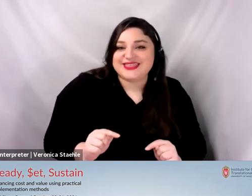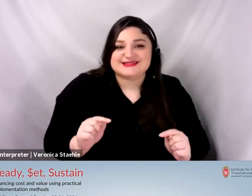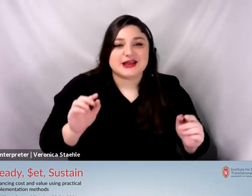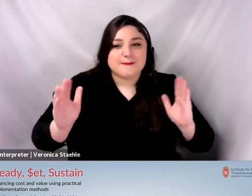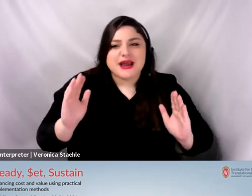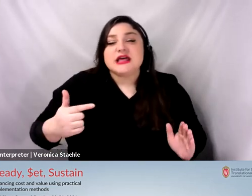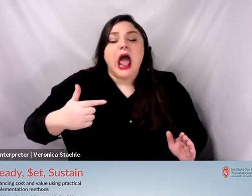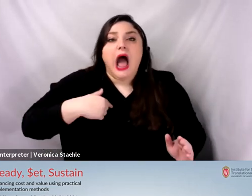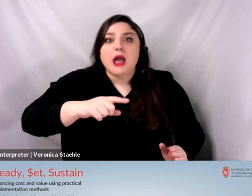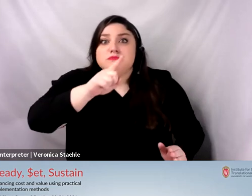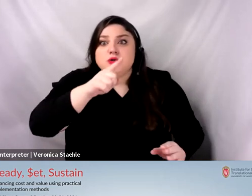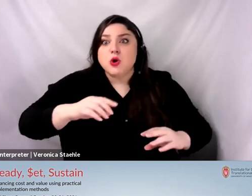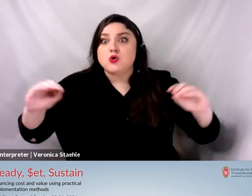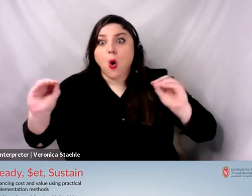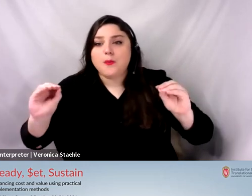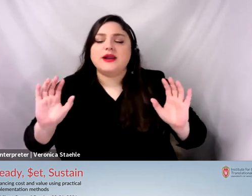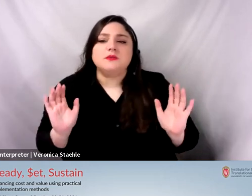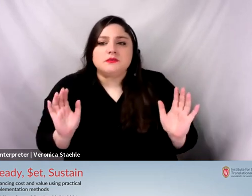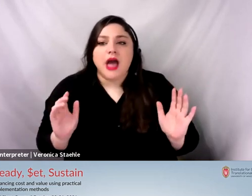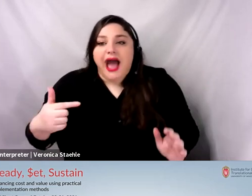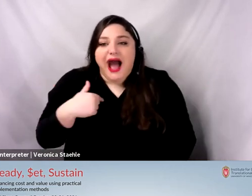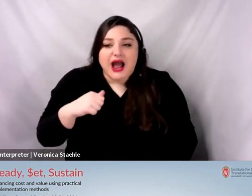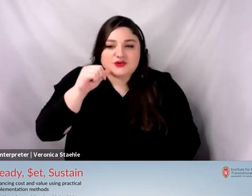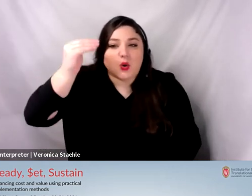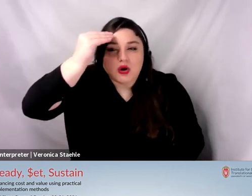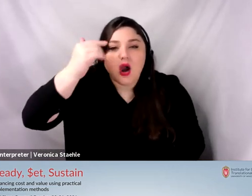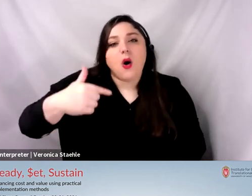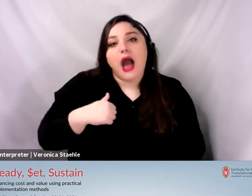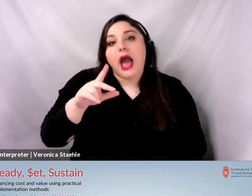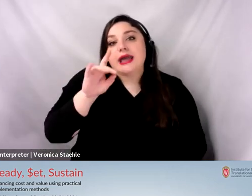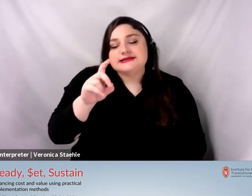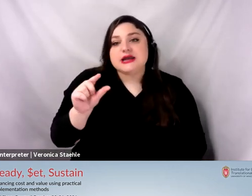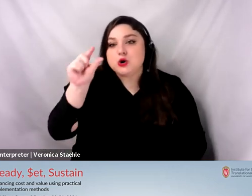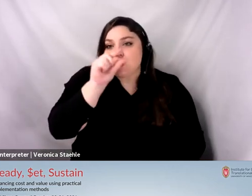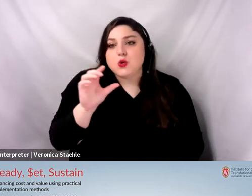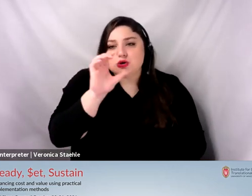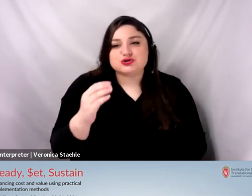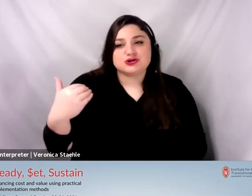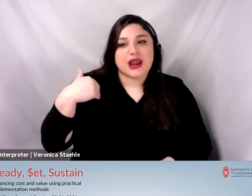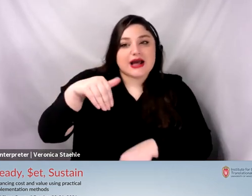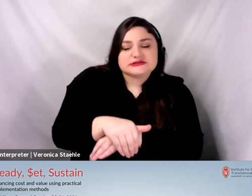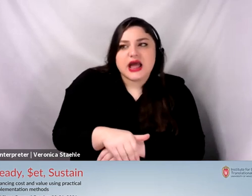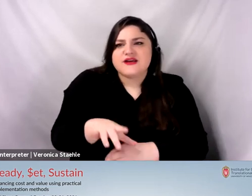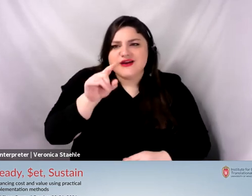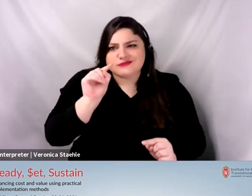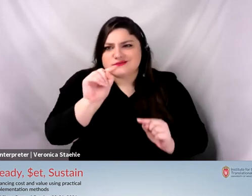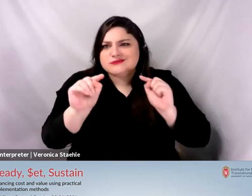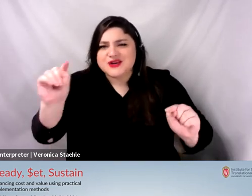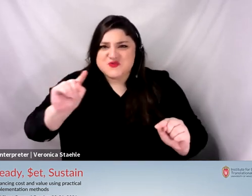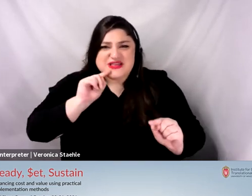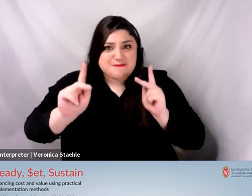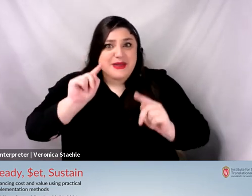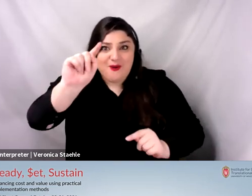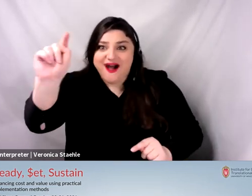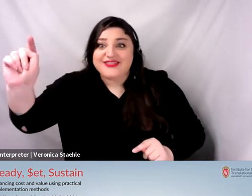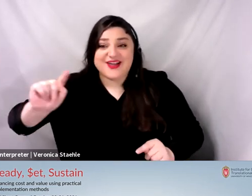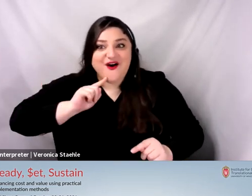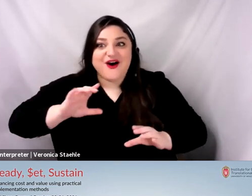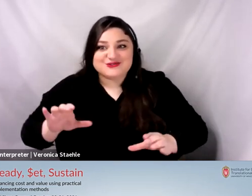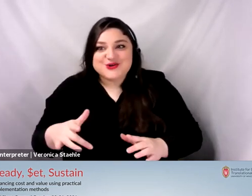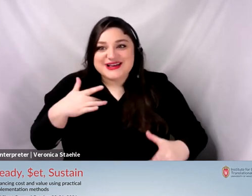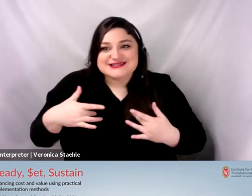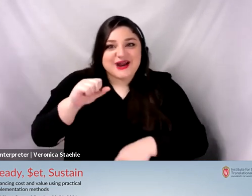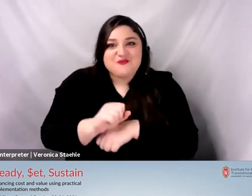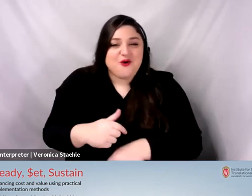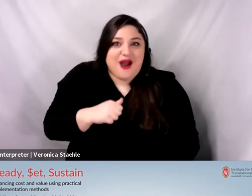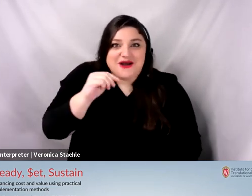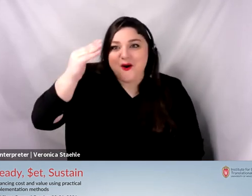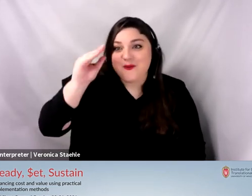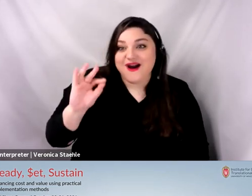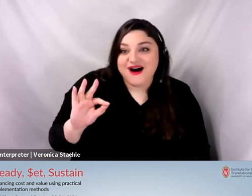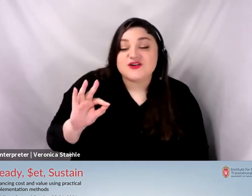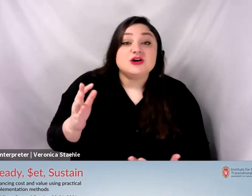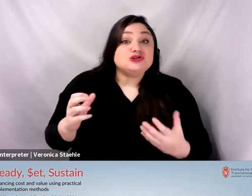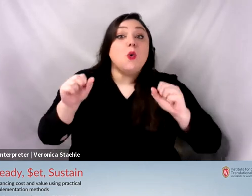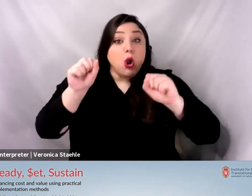Lisa Saldana (she/her/hers): Quick Google search last night, when I was looking for some references and was really surprised to see there's a lot of work happening out there exciting work happening out there, that I wasn't aware of, and so, perhaps, but not that I know.